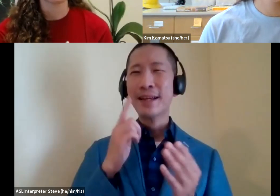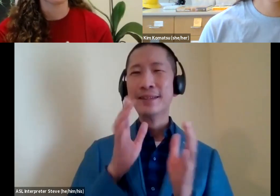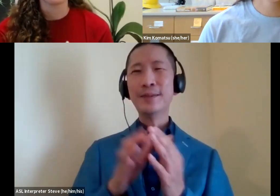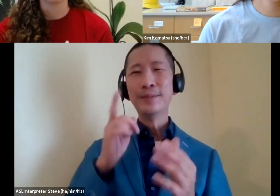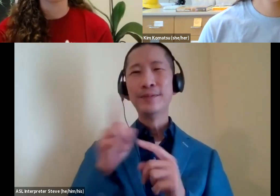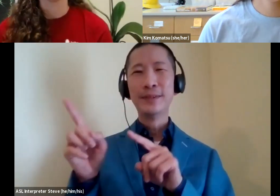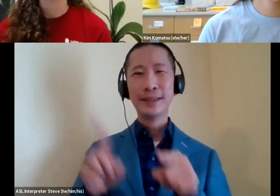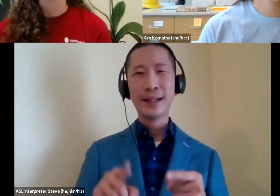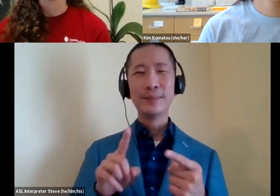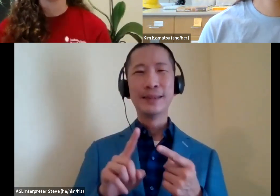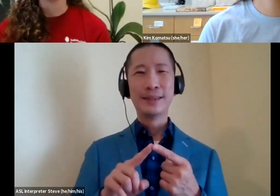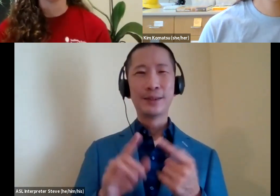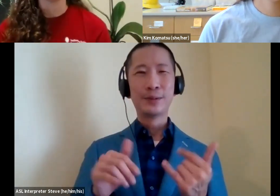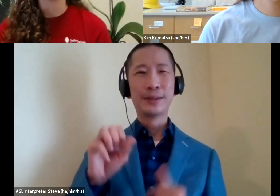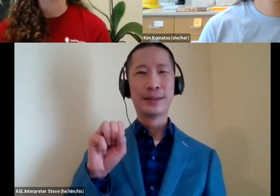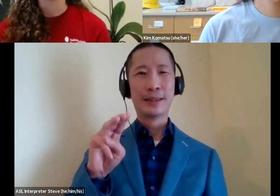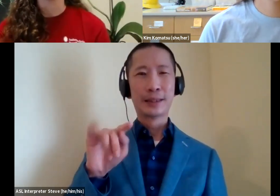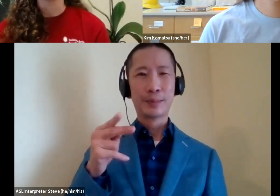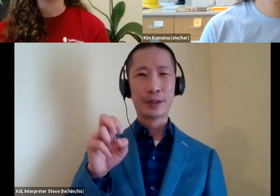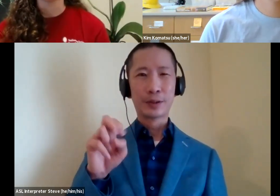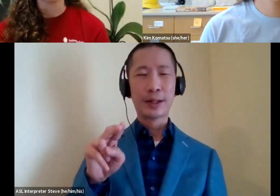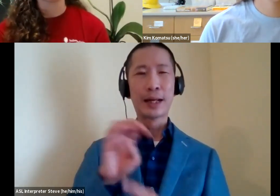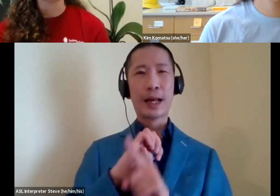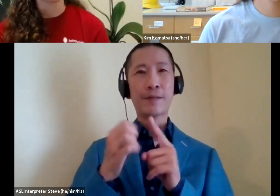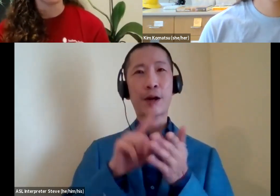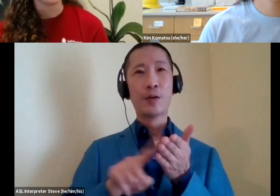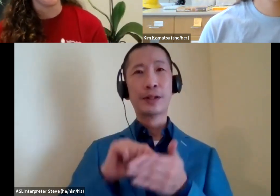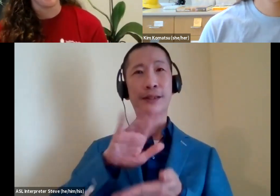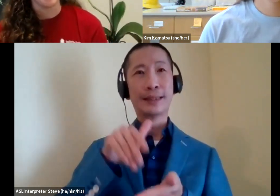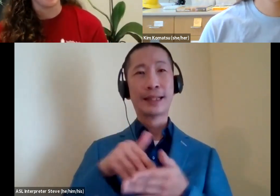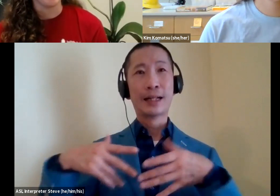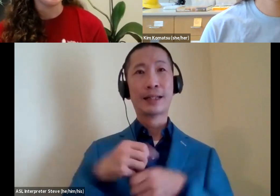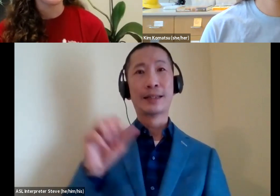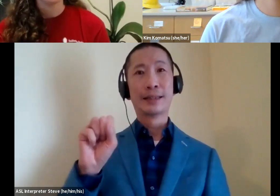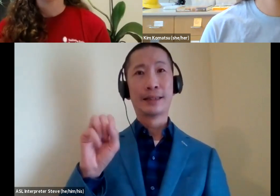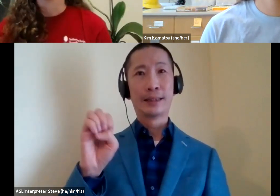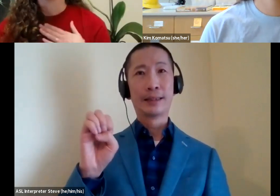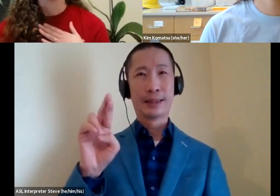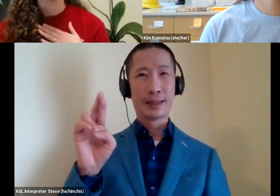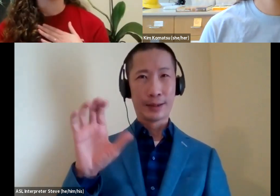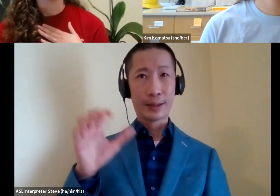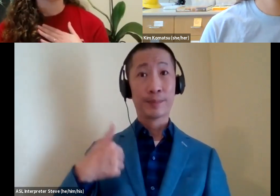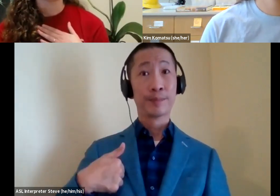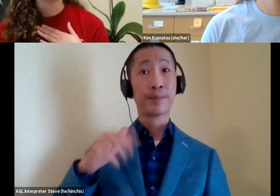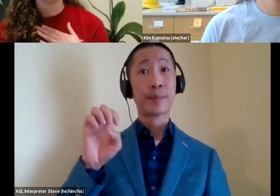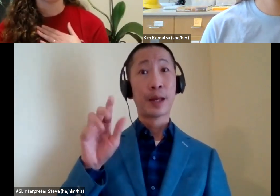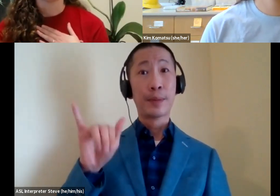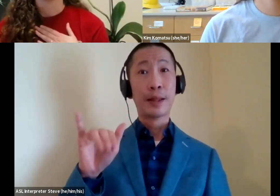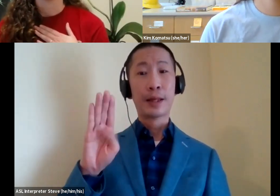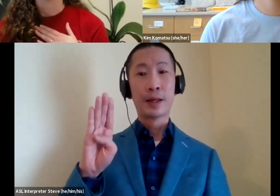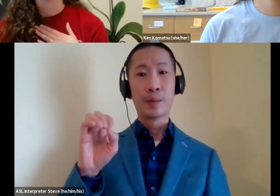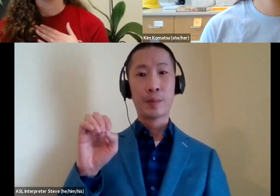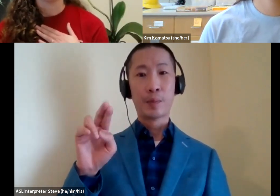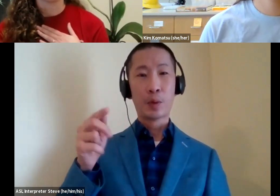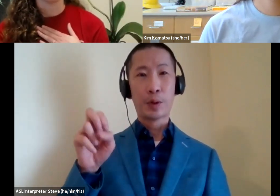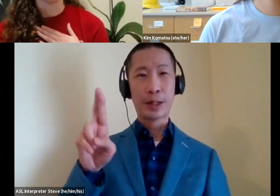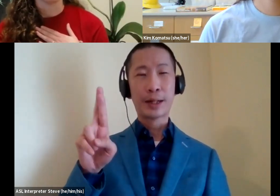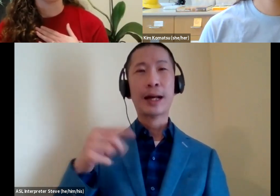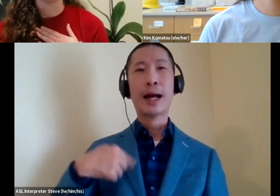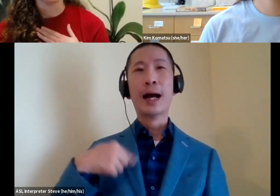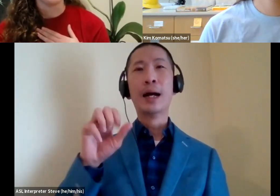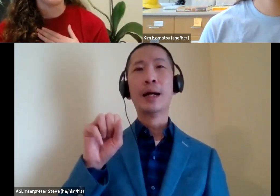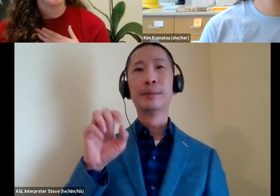Emily Borger: the Smithsonian Environmental Research Center or SERC is I'm going to call it, my name is Emily Borger and I am the STEM program assistant.